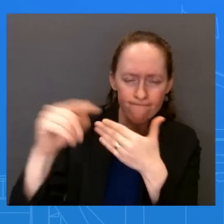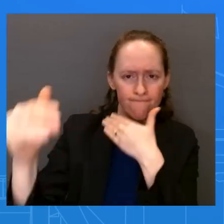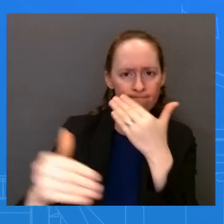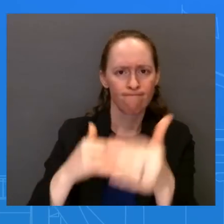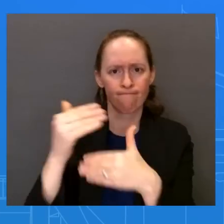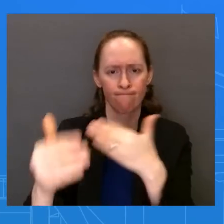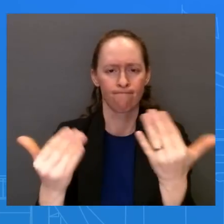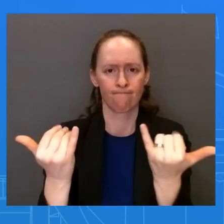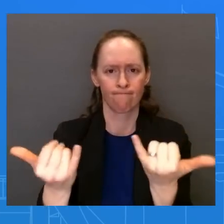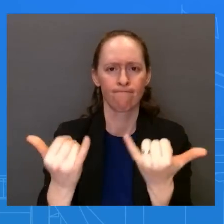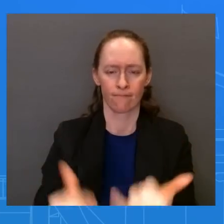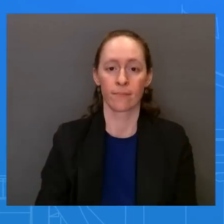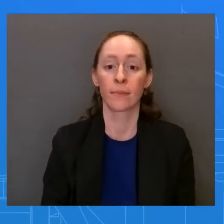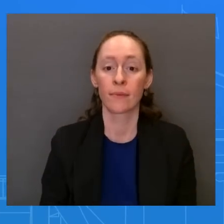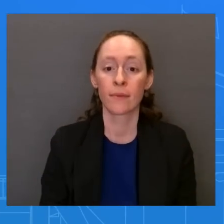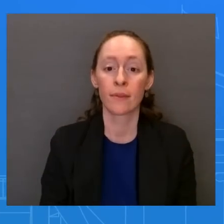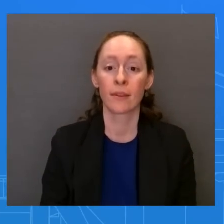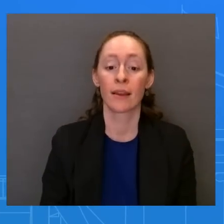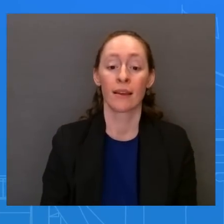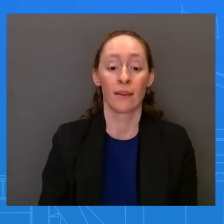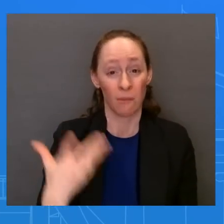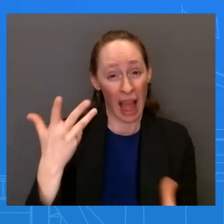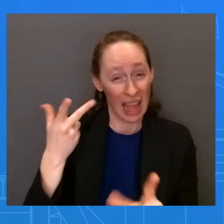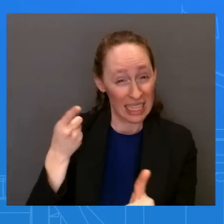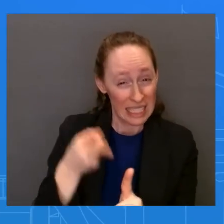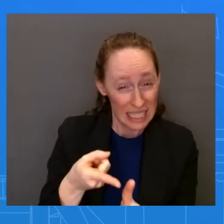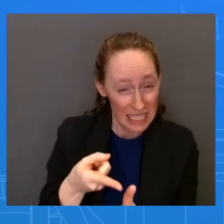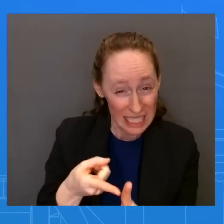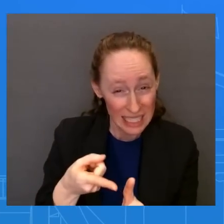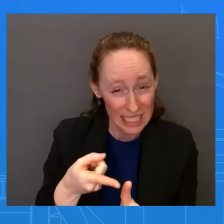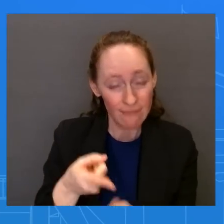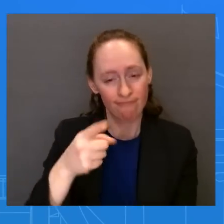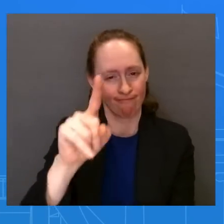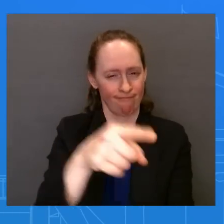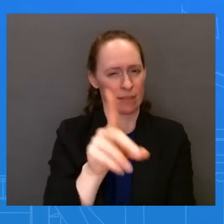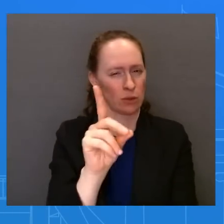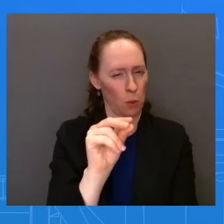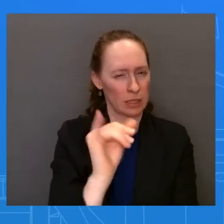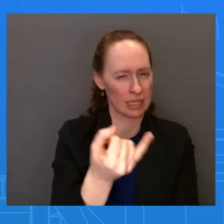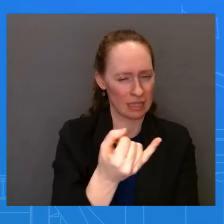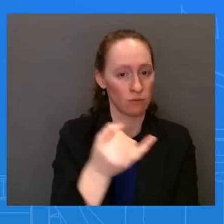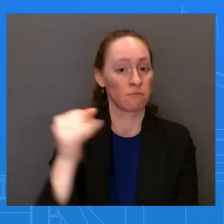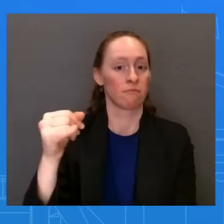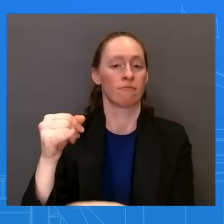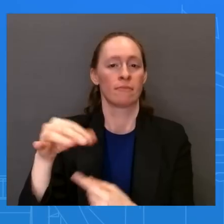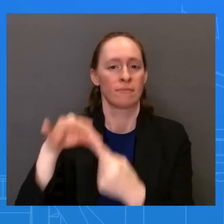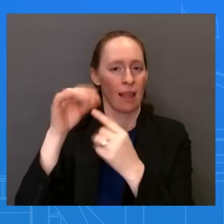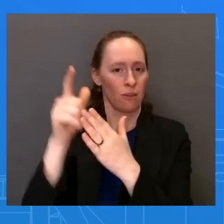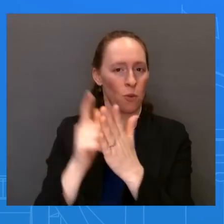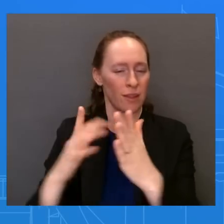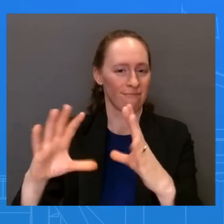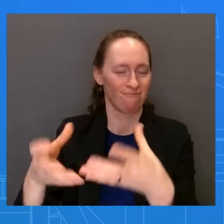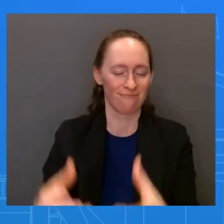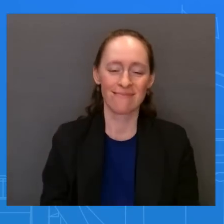I would refer you to the Department of Justice or the Special Counsel. And I'll leave it there. Okay. I'll come -- The Press: And when did he find out about the documents? Ms. Jean-Pierre: I'll come down. I'll come down.